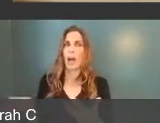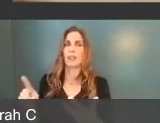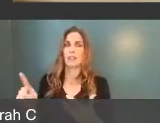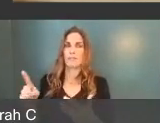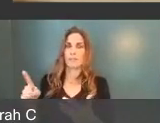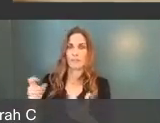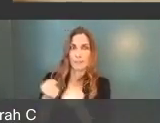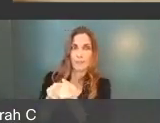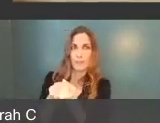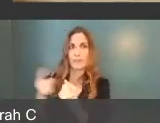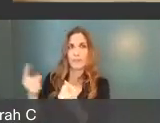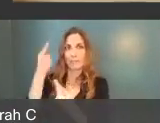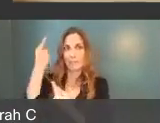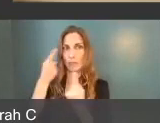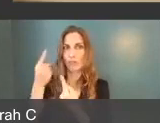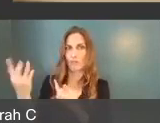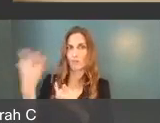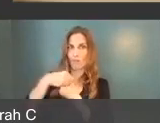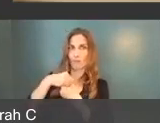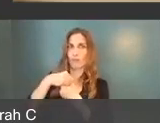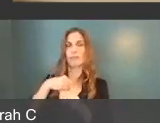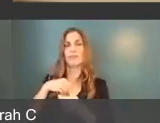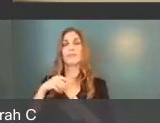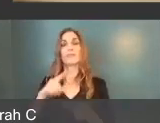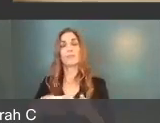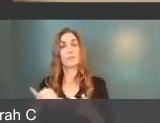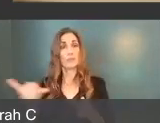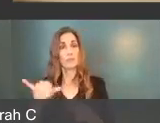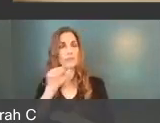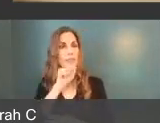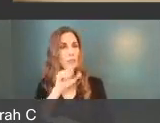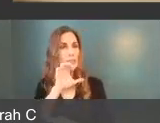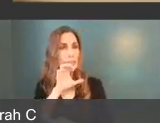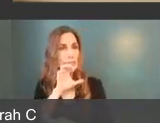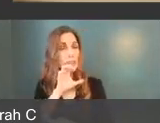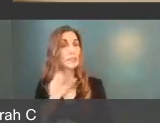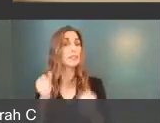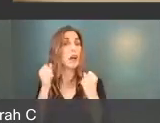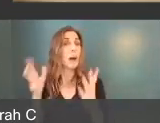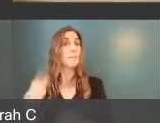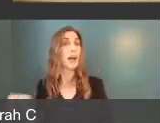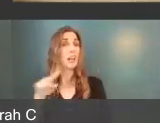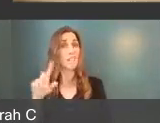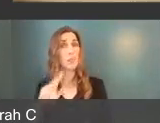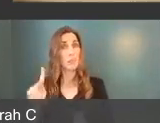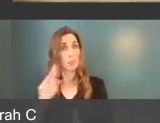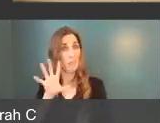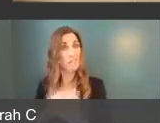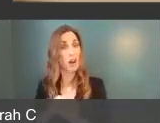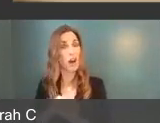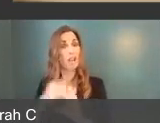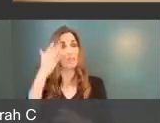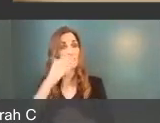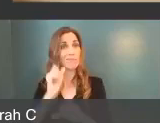in mind, as well as our seniors. Many of those front-line workers are from African-American,